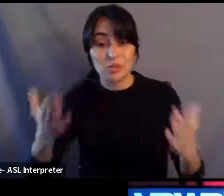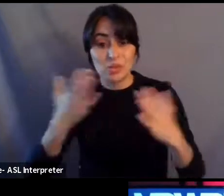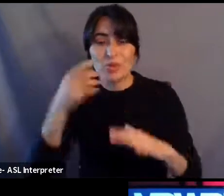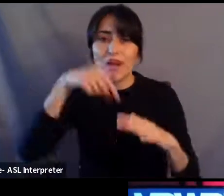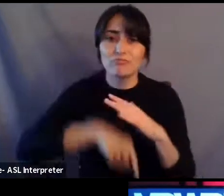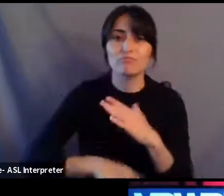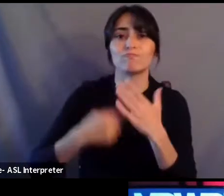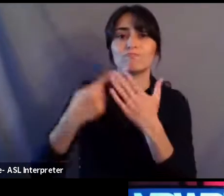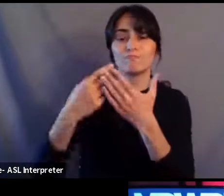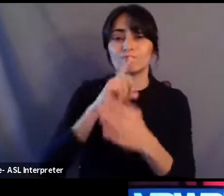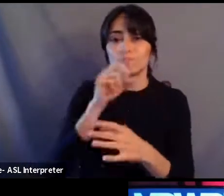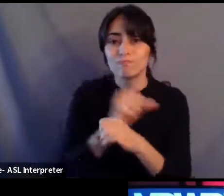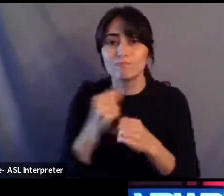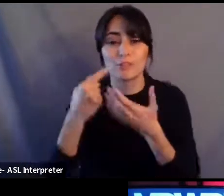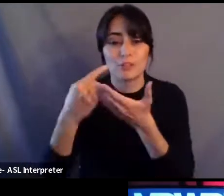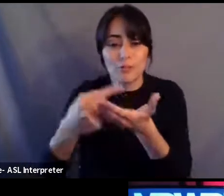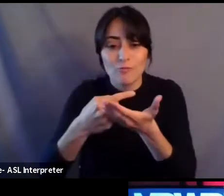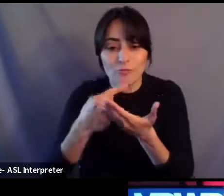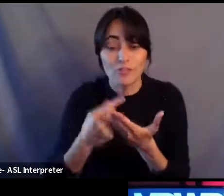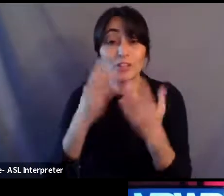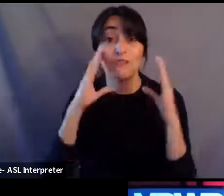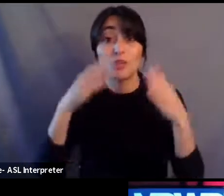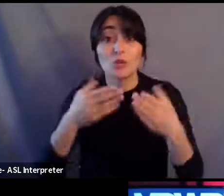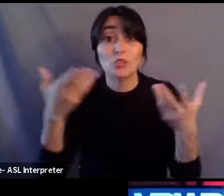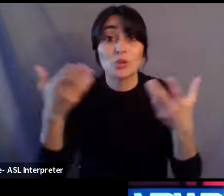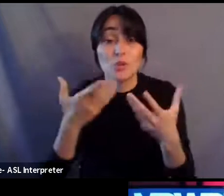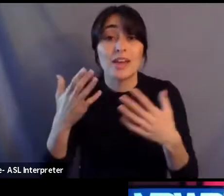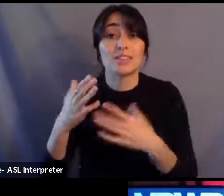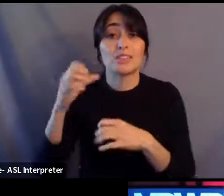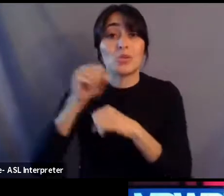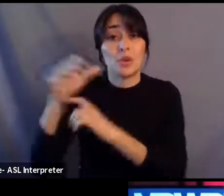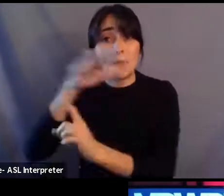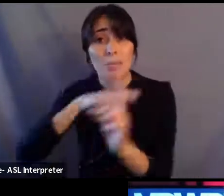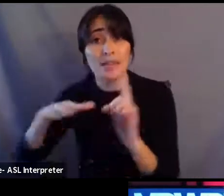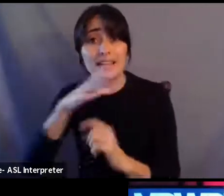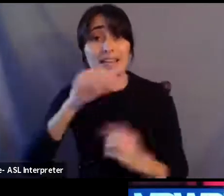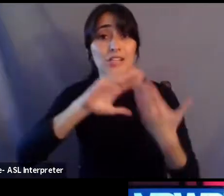about how we can be more inclusive leaders in our workplaces and communities. It is a safe space to